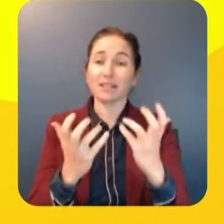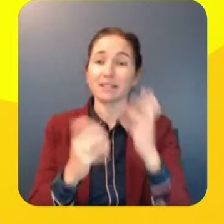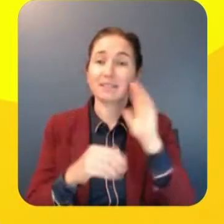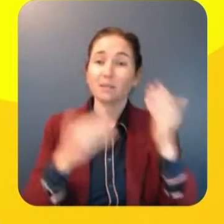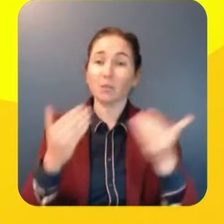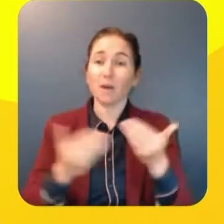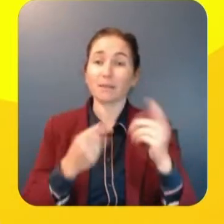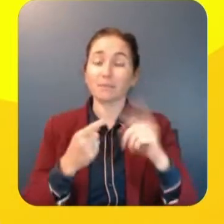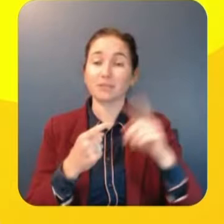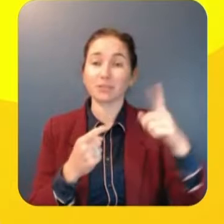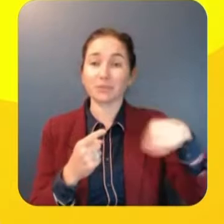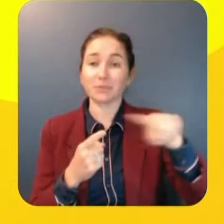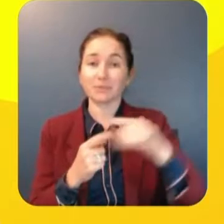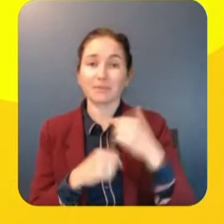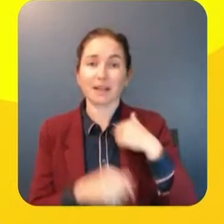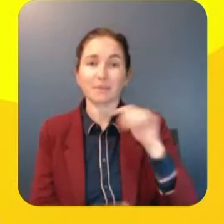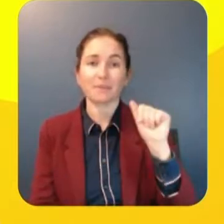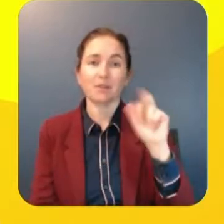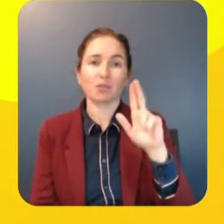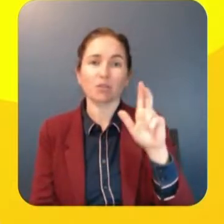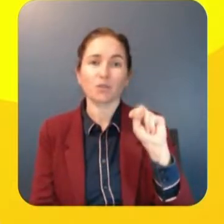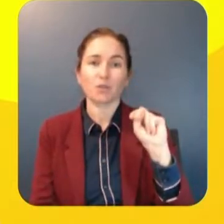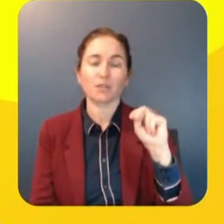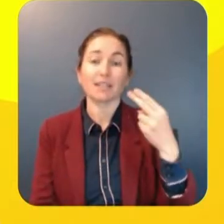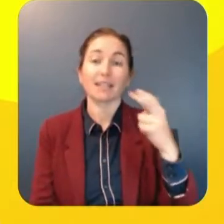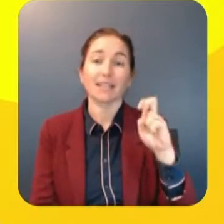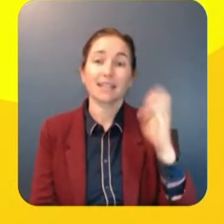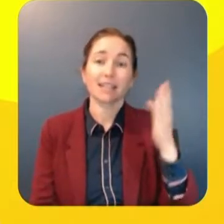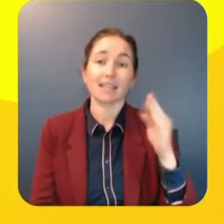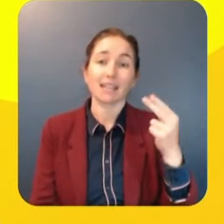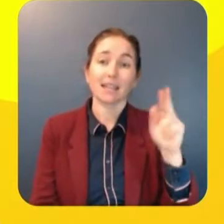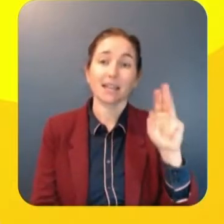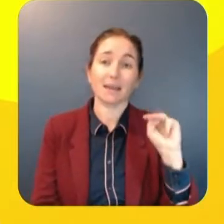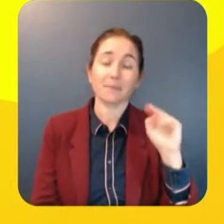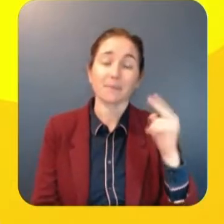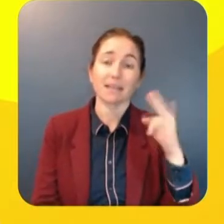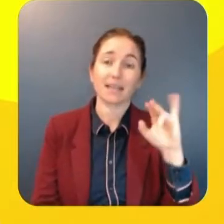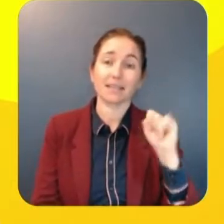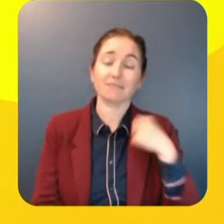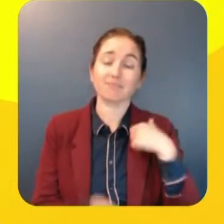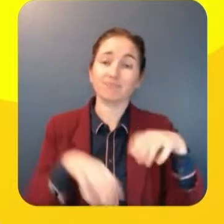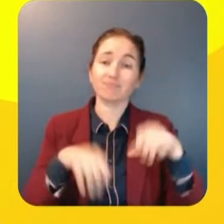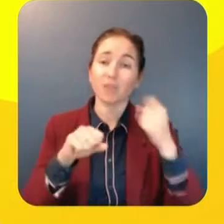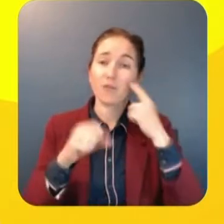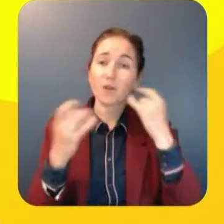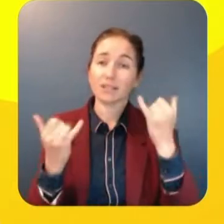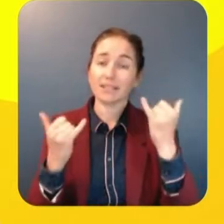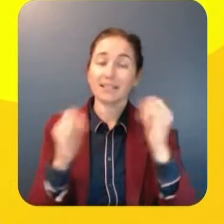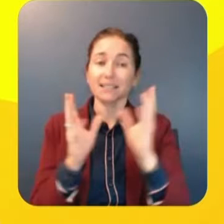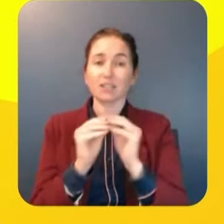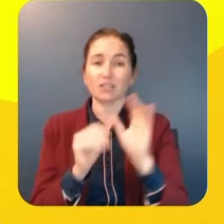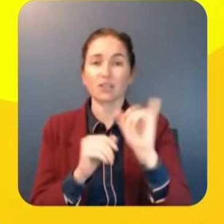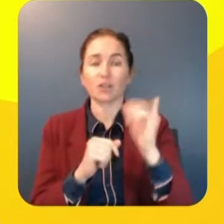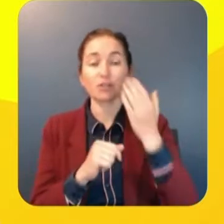I Arun Batra pronouns he, him, his. Your host for this session and also a global DEI leader here at SNAP.